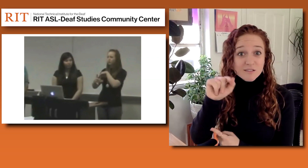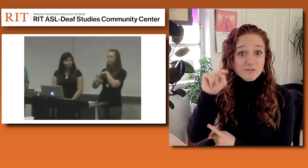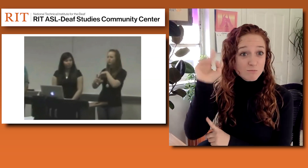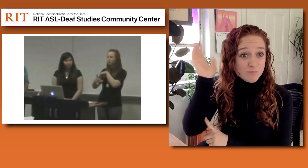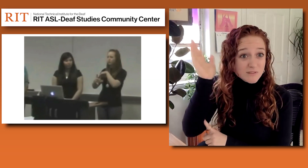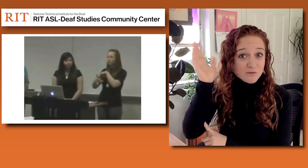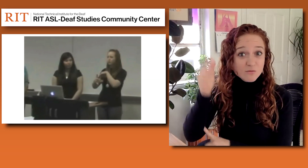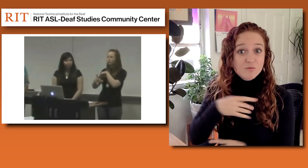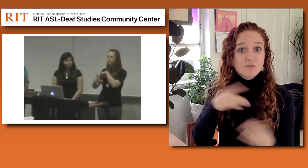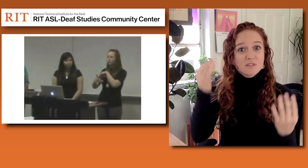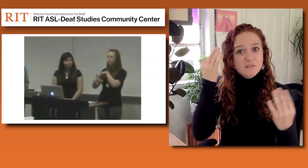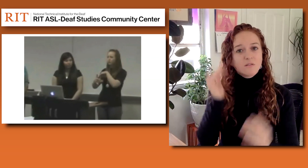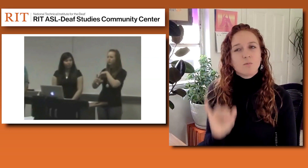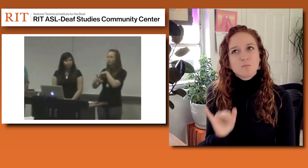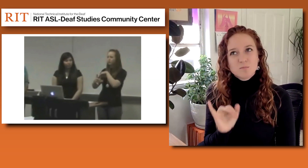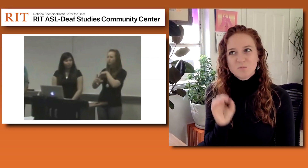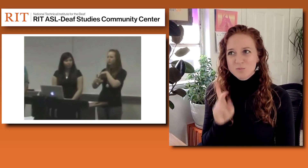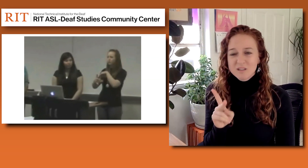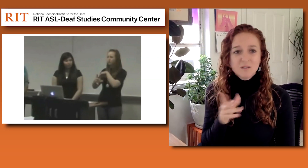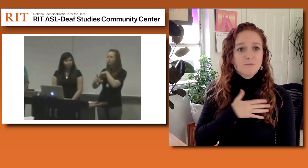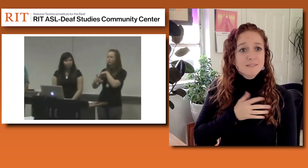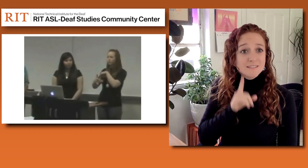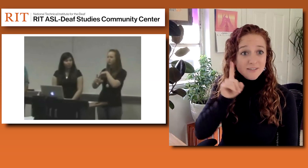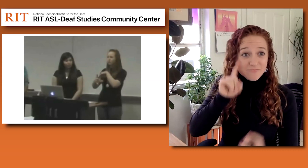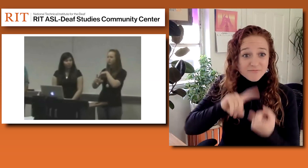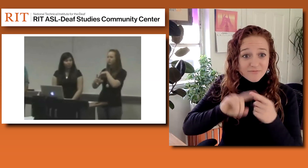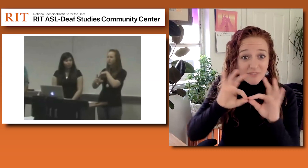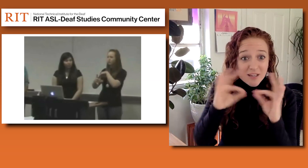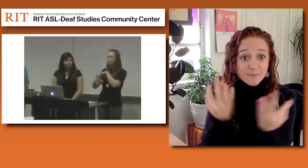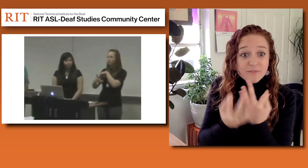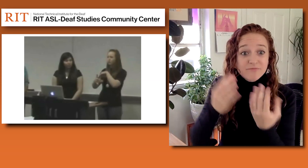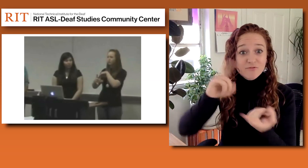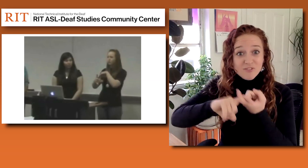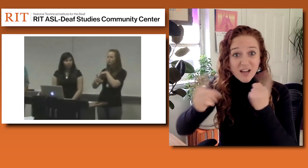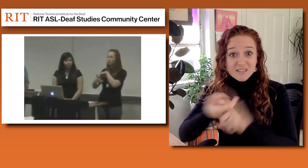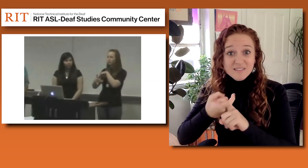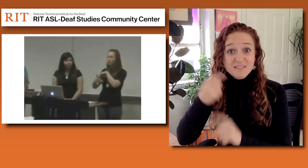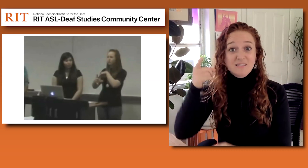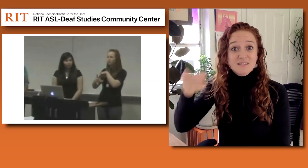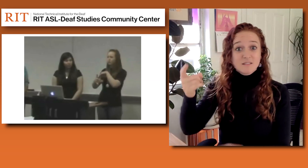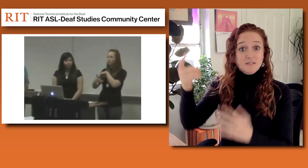and I thought back to that presentation at RIT, and I thought, wow, my deaf friends and family